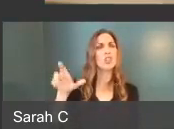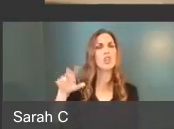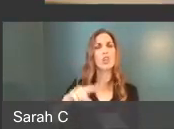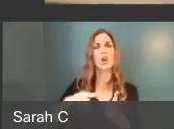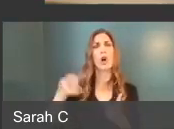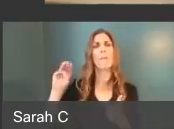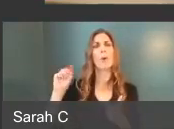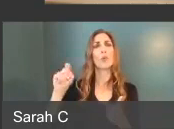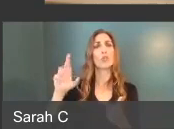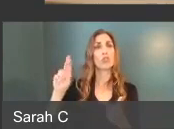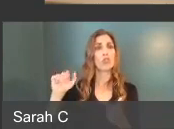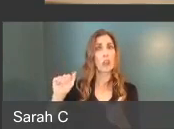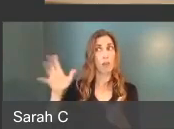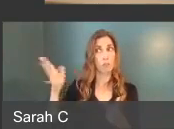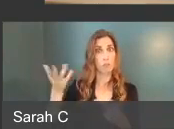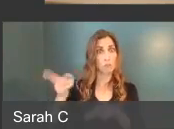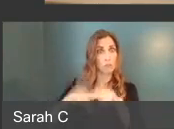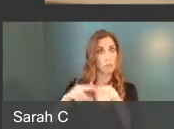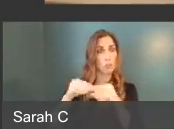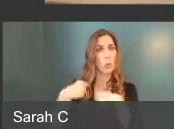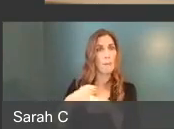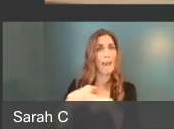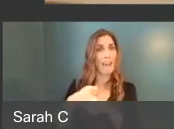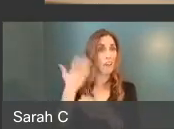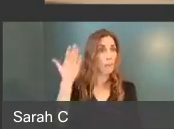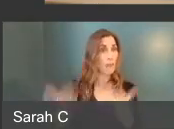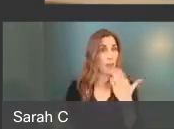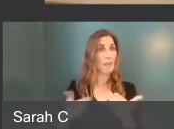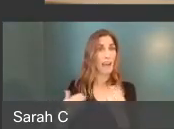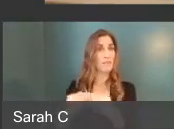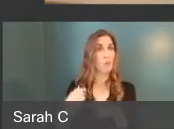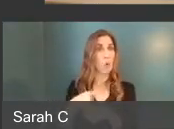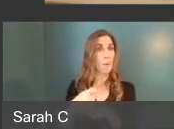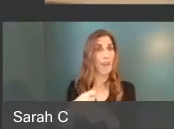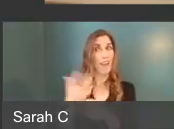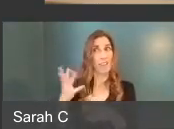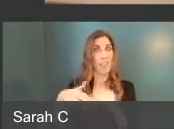Perhaps there's more production than we know about and that we will be able to get those second